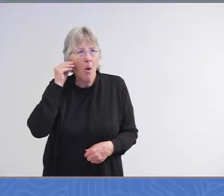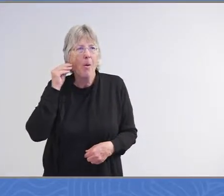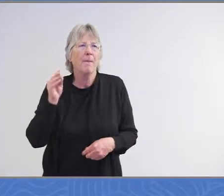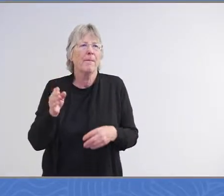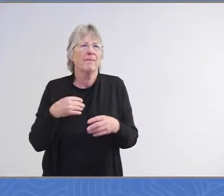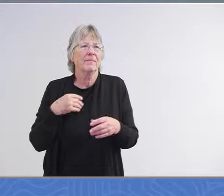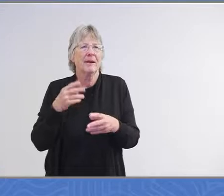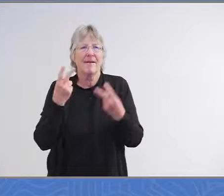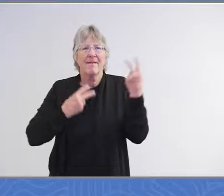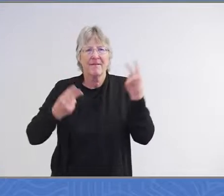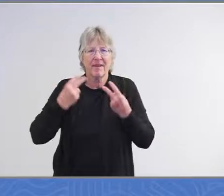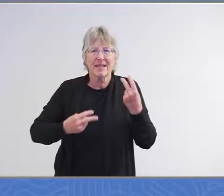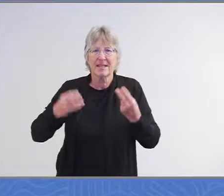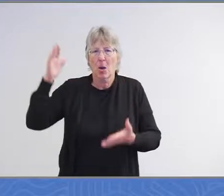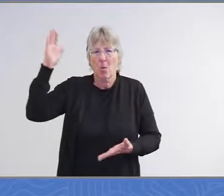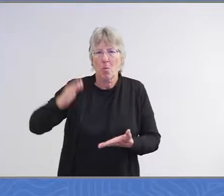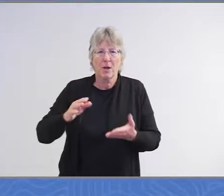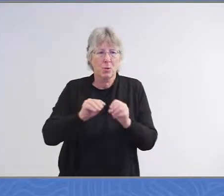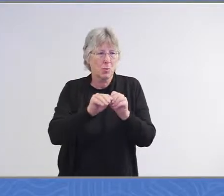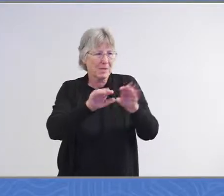so we can reduce the spread of COVID-19.